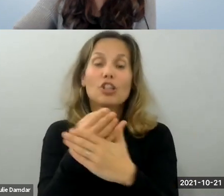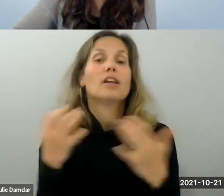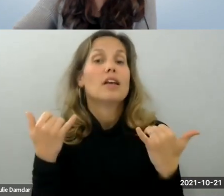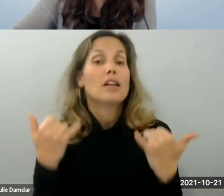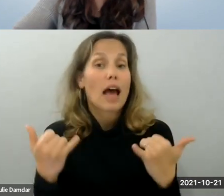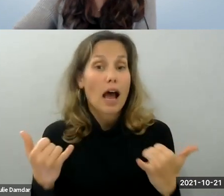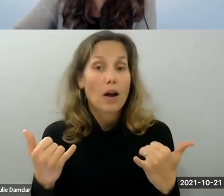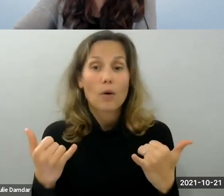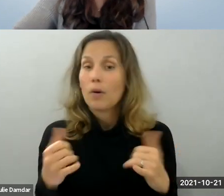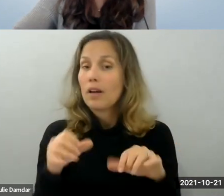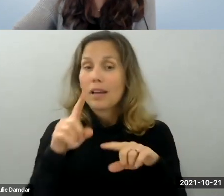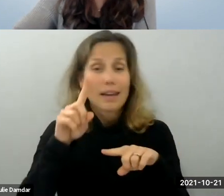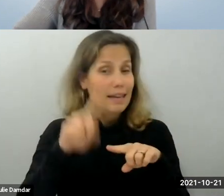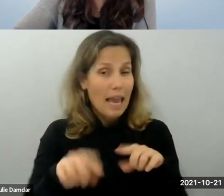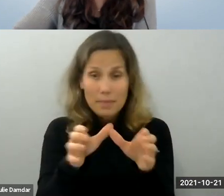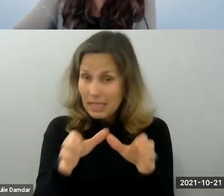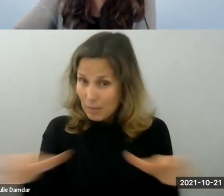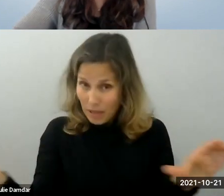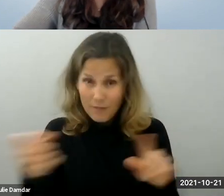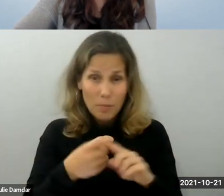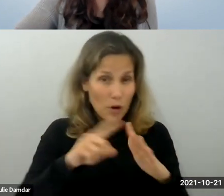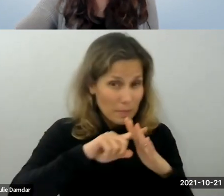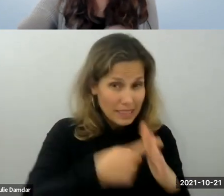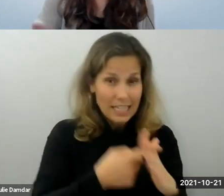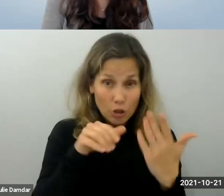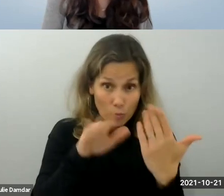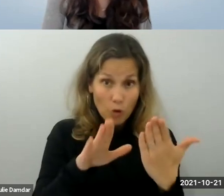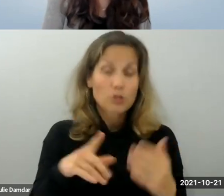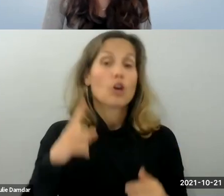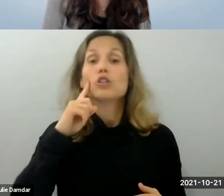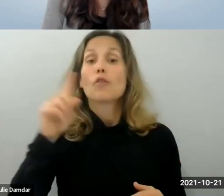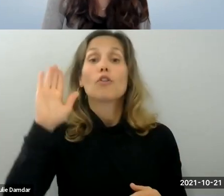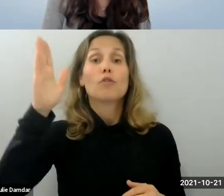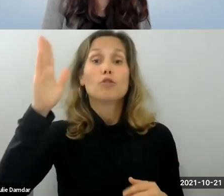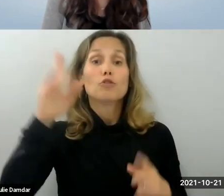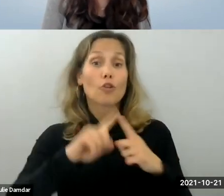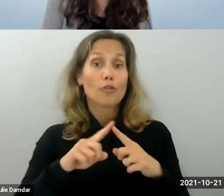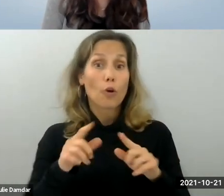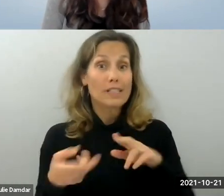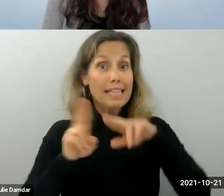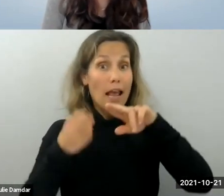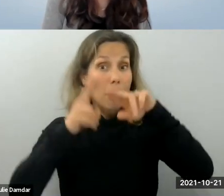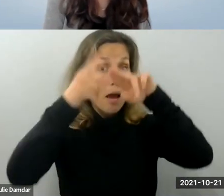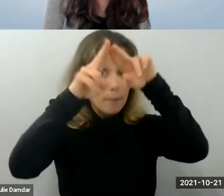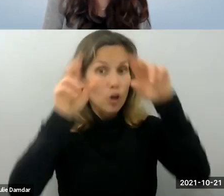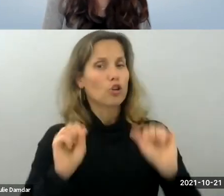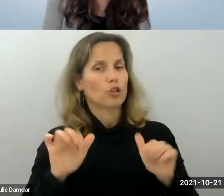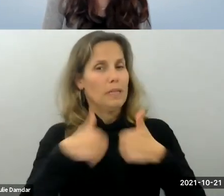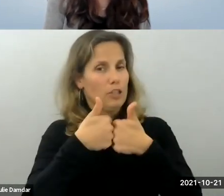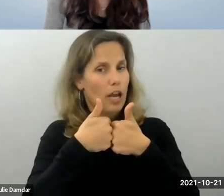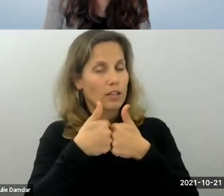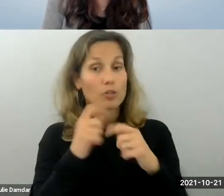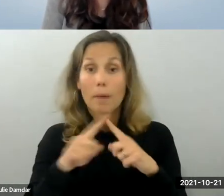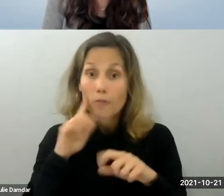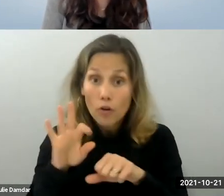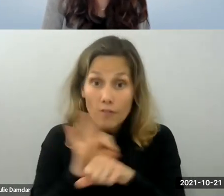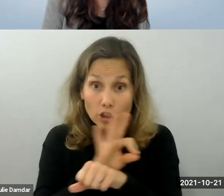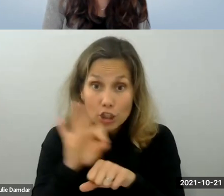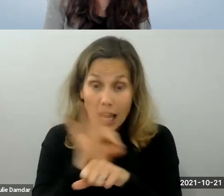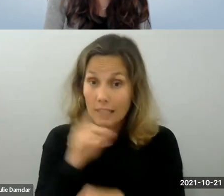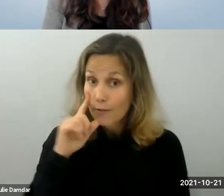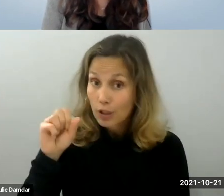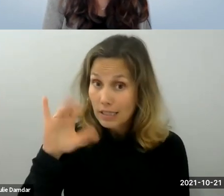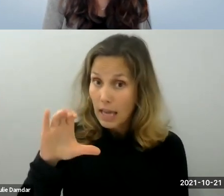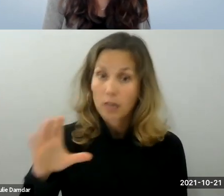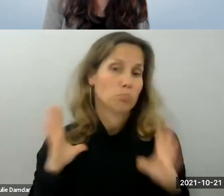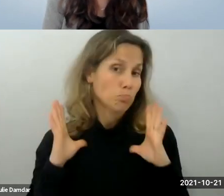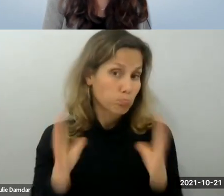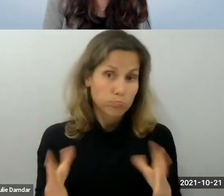Lisa Saldana (she/her/hers): decoupled from your implementation approach, and so in the future for scale up that might cause some challenges, but in terms of the functionality of the sick it poses no problems whatsoever.